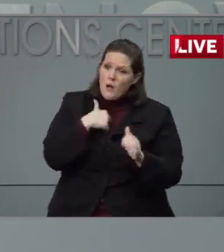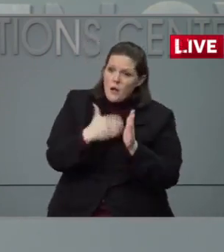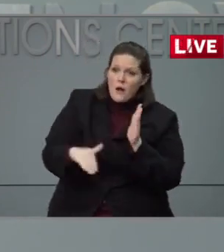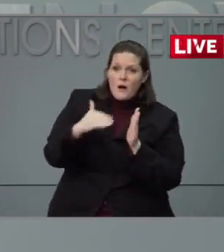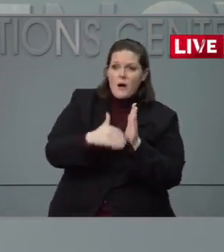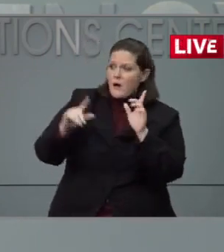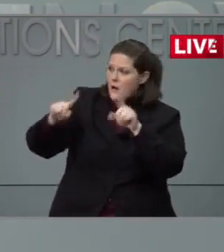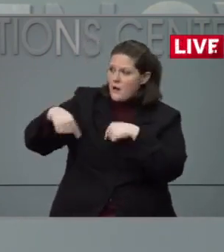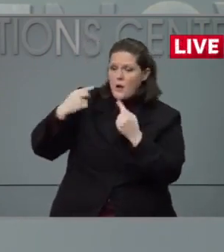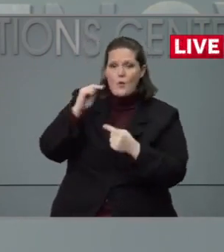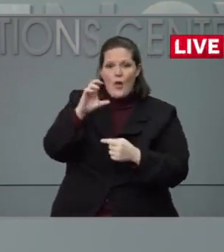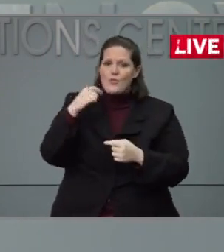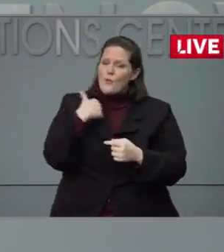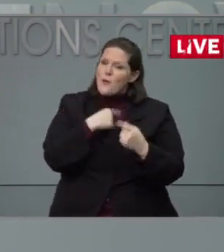NOW. I KNOW WE CAN DO THIS. TIME AND A